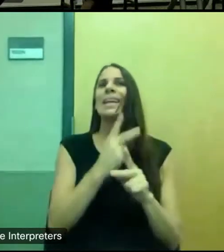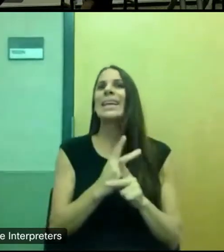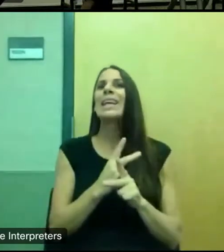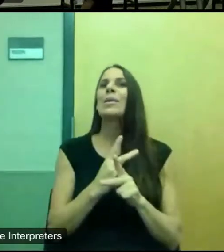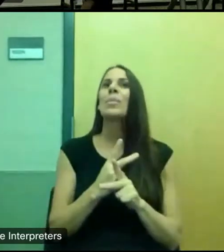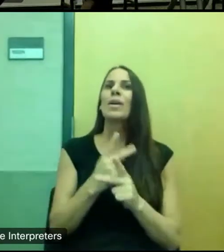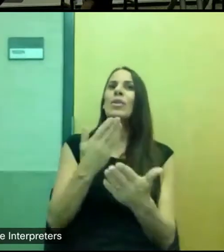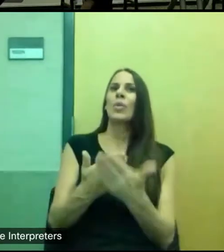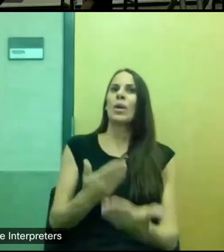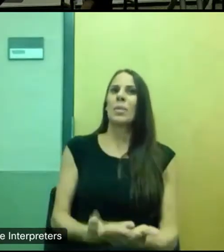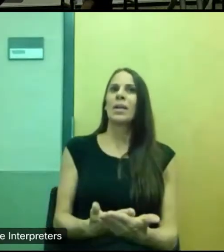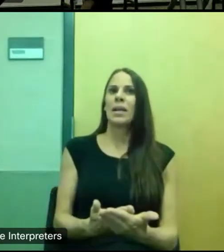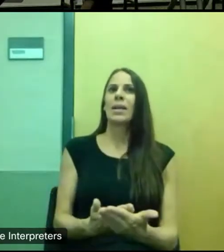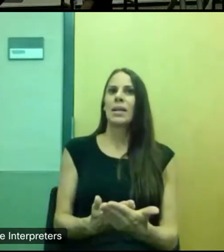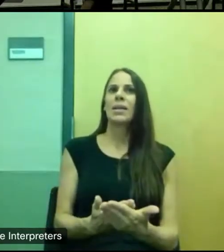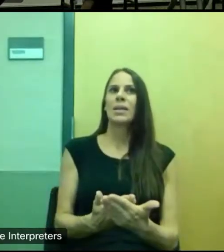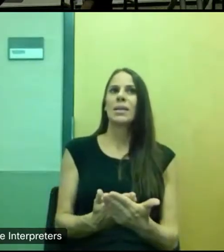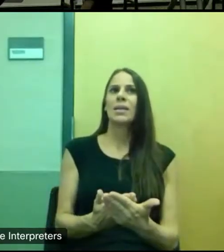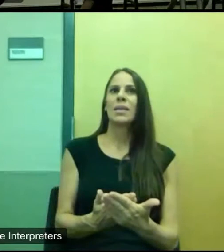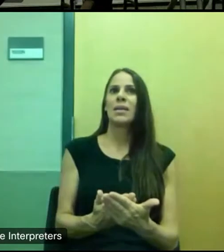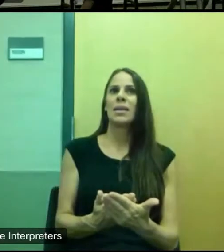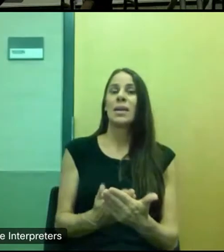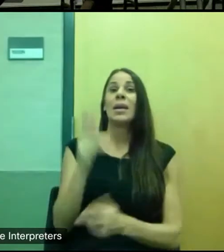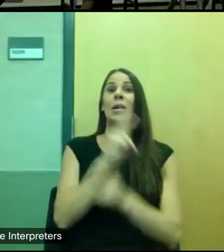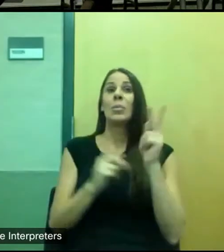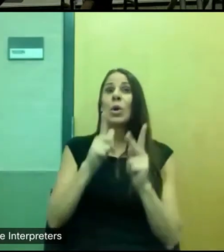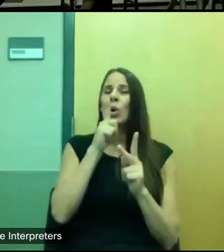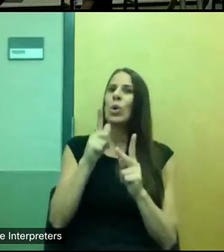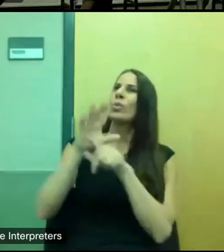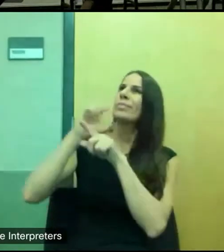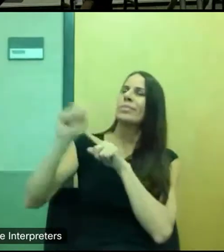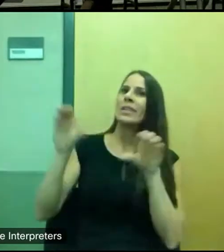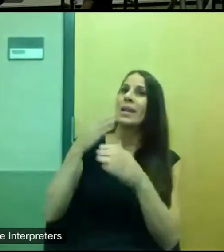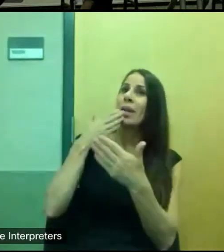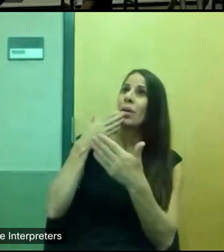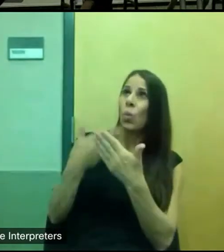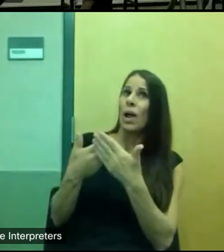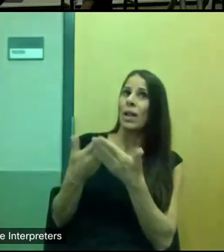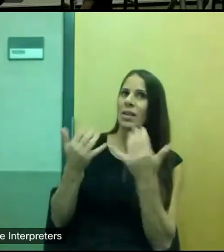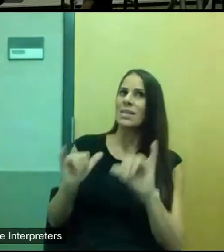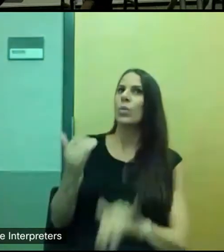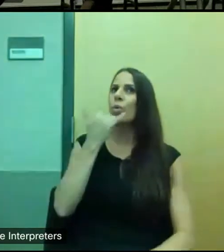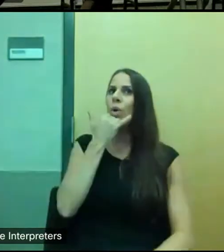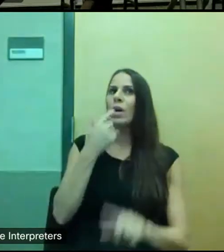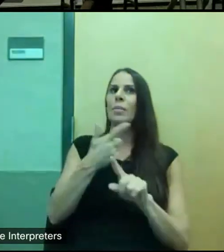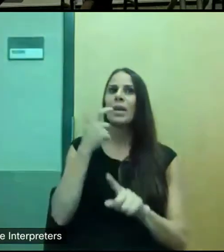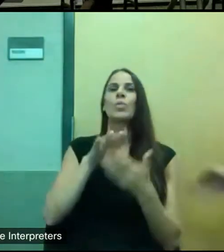do know things. It's not that we like people who didn't really well, we're still wrong because we learn new things over the course of the pandemic.